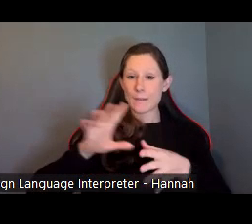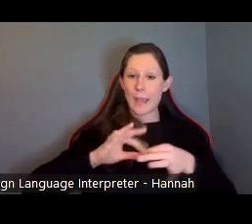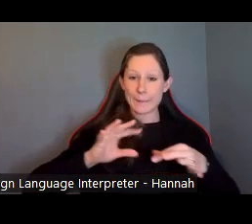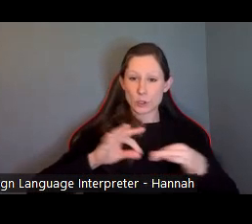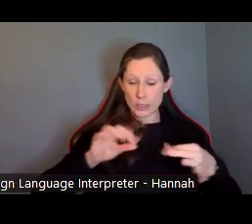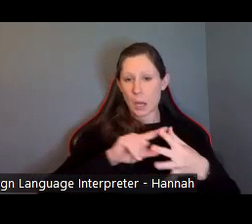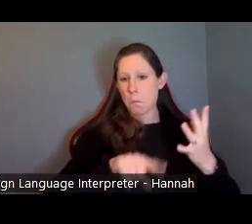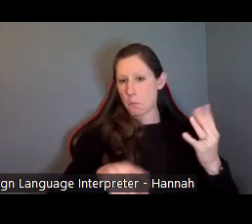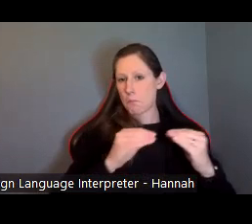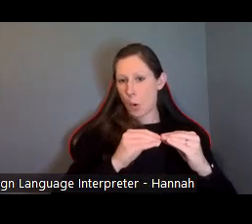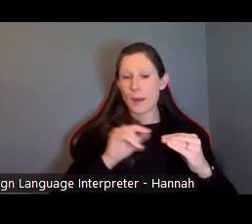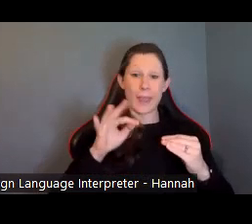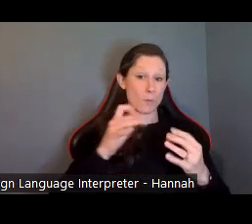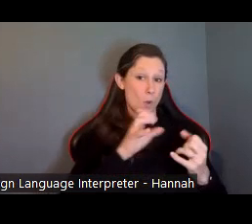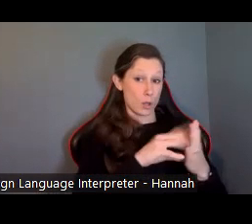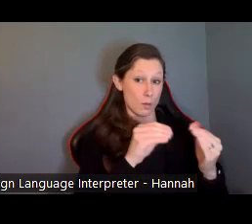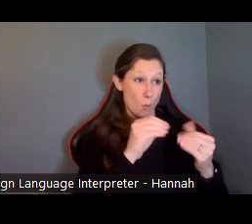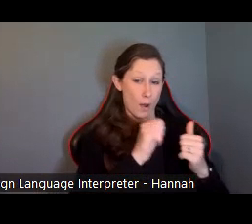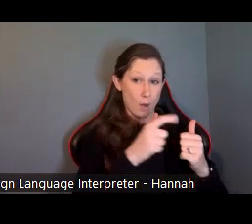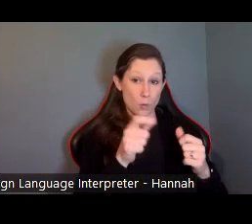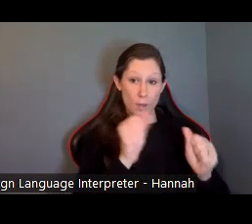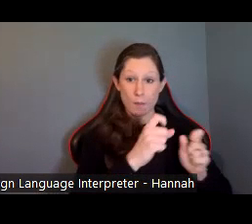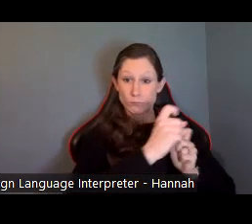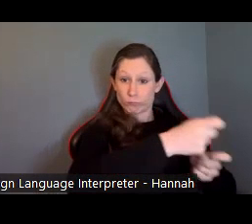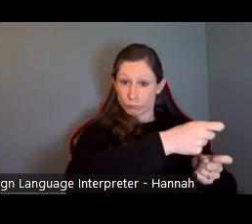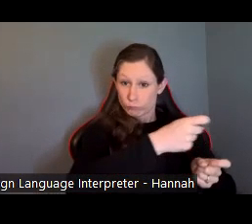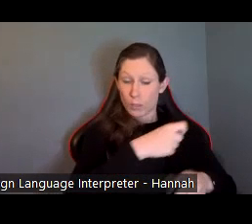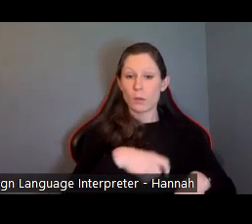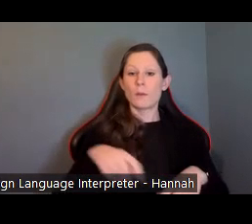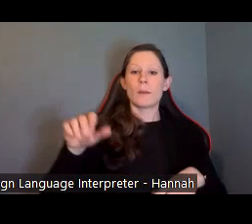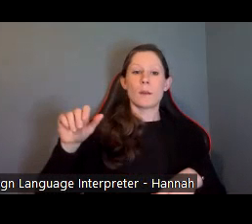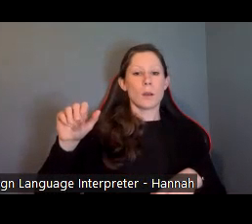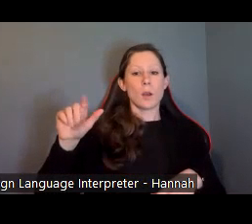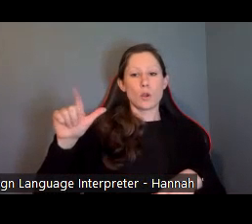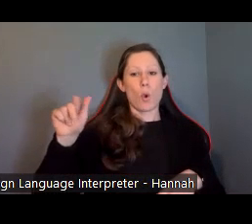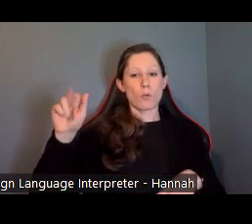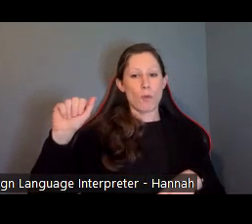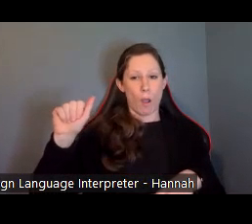Please contact Laura for more information. We'll include that in the follow up info.